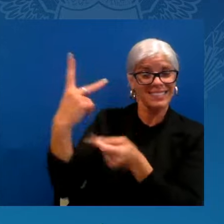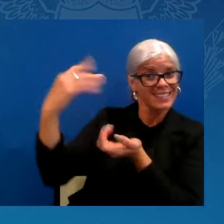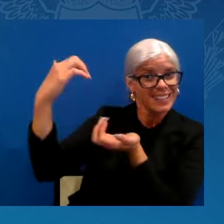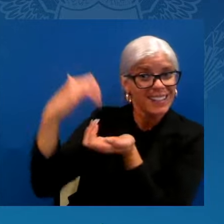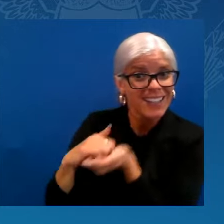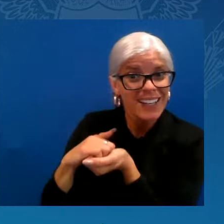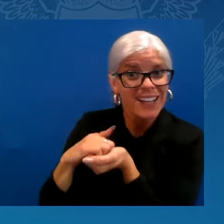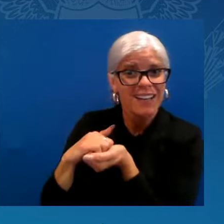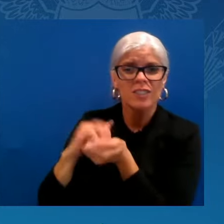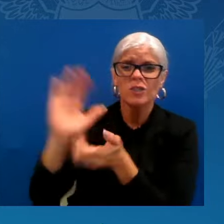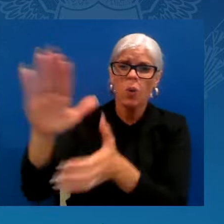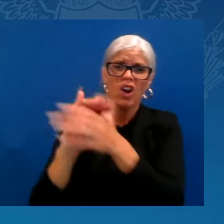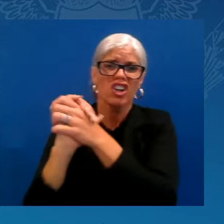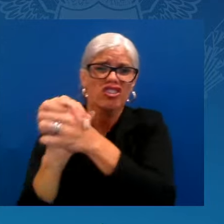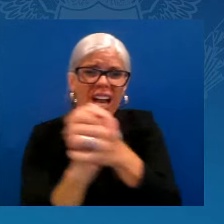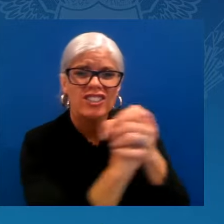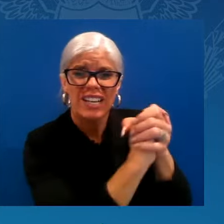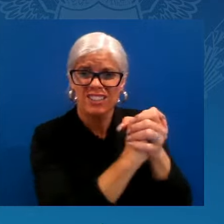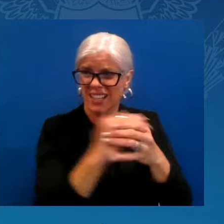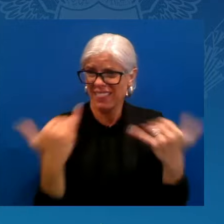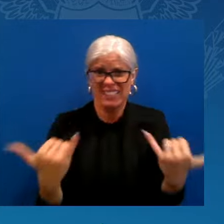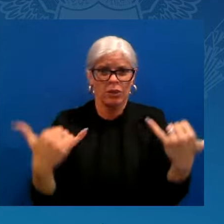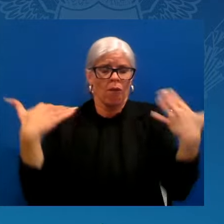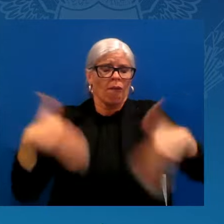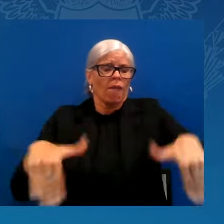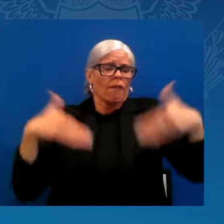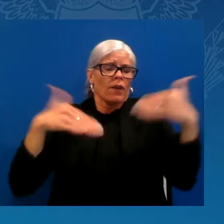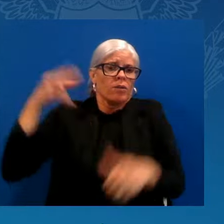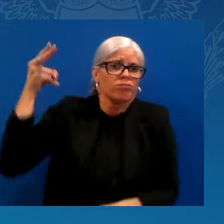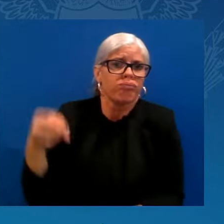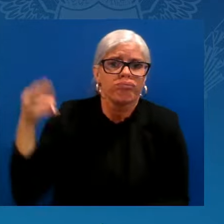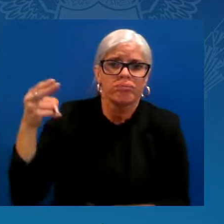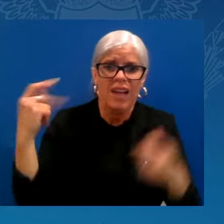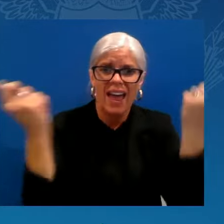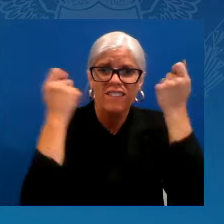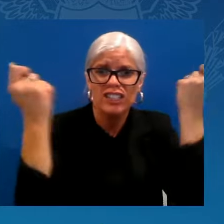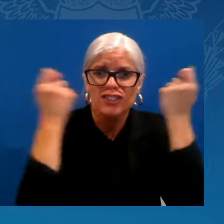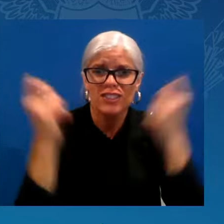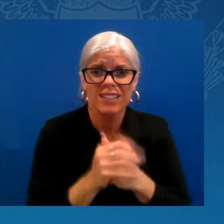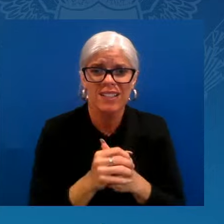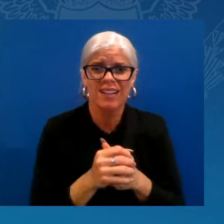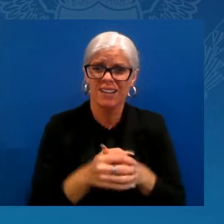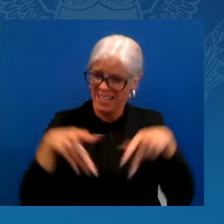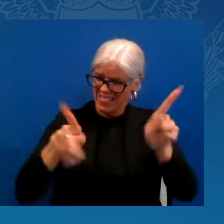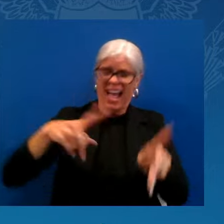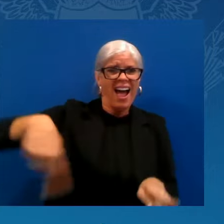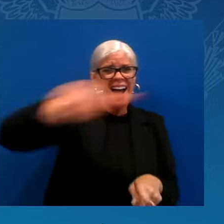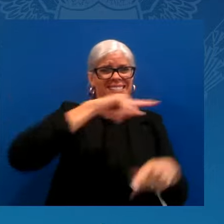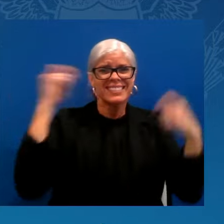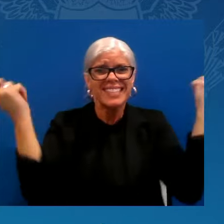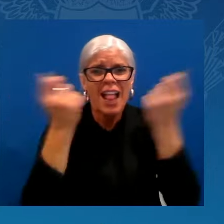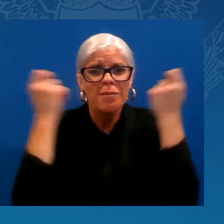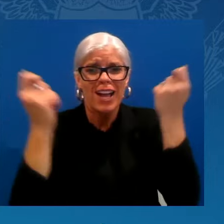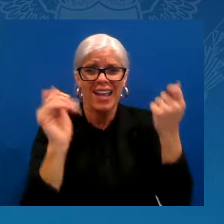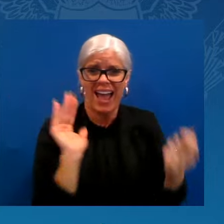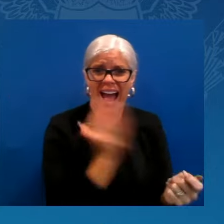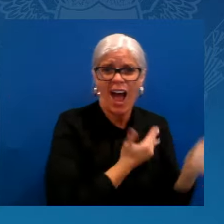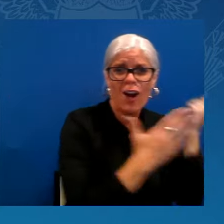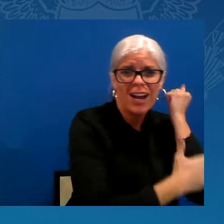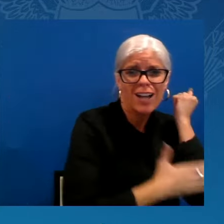all that our nations have achieved together and all that is yet to come. Thank you all.